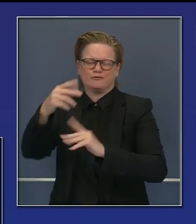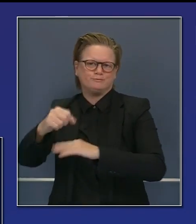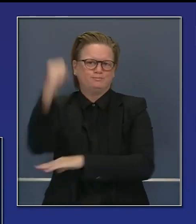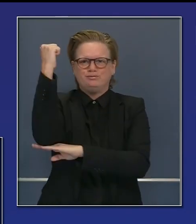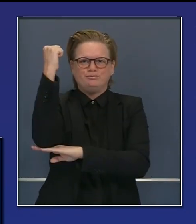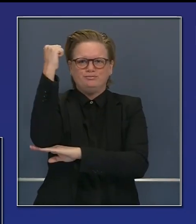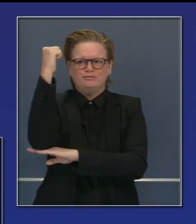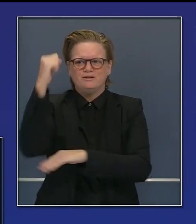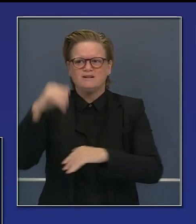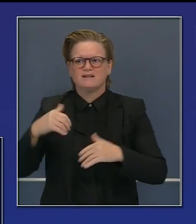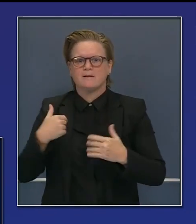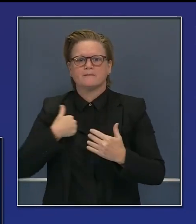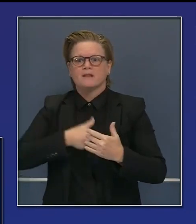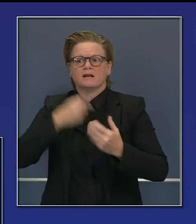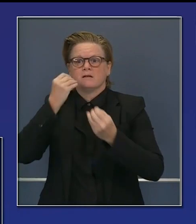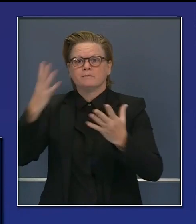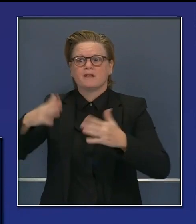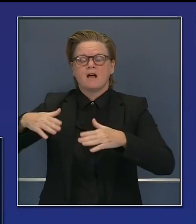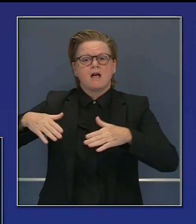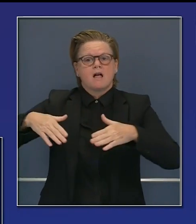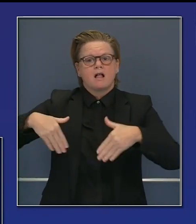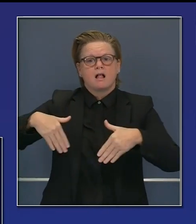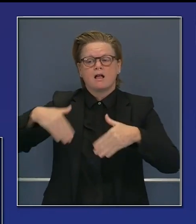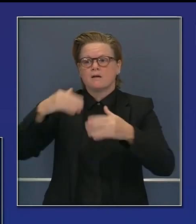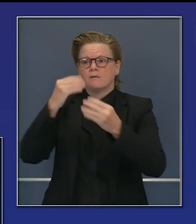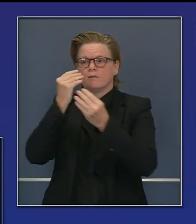LET'S LISTEN IN. THE EFFECTS OF THANKSGIVING,